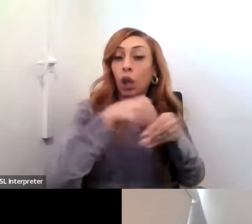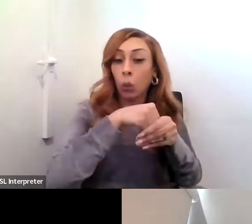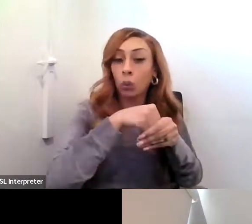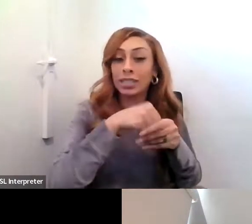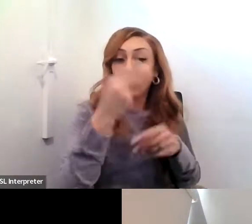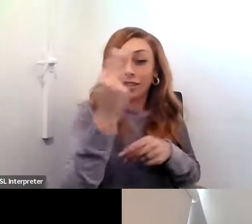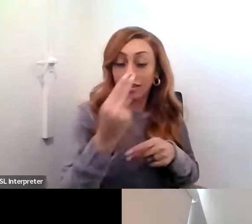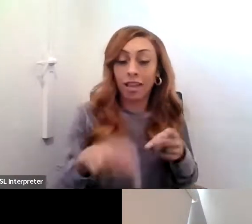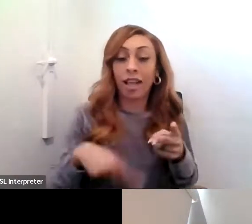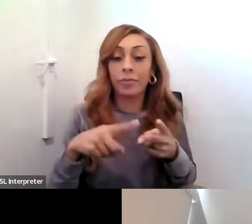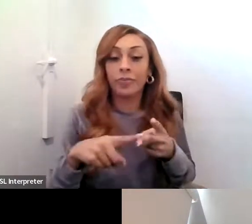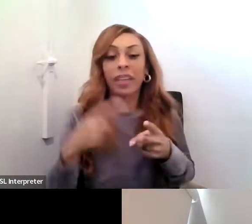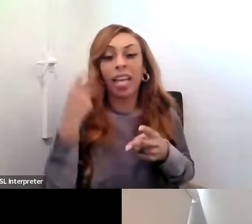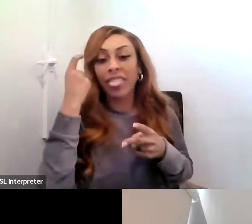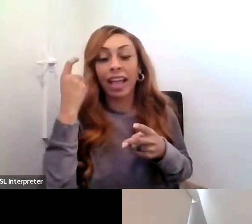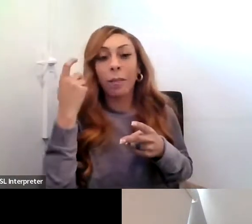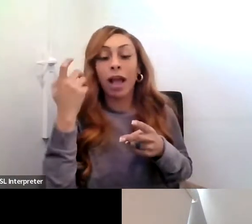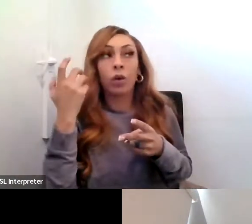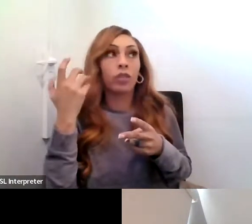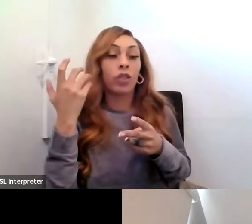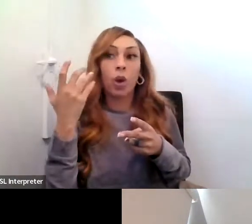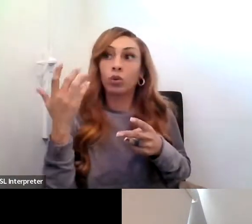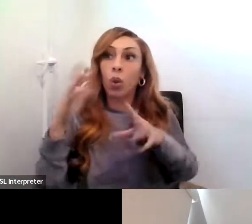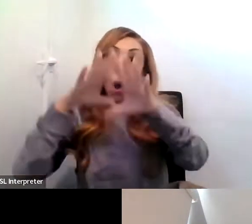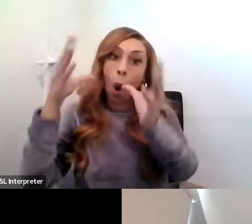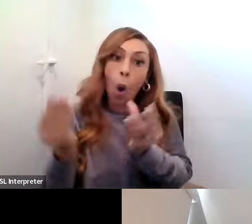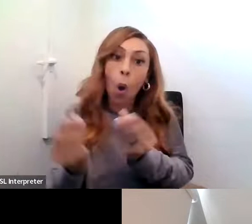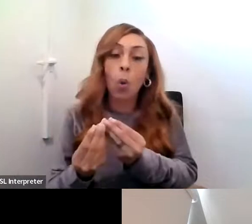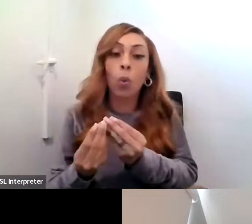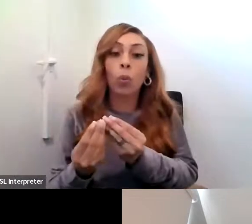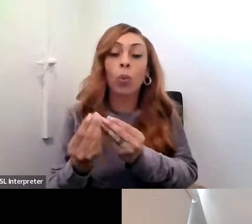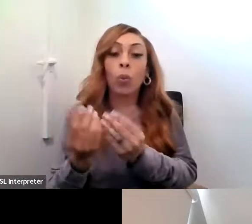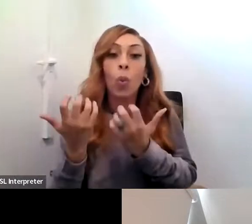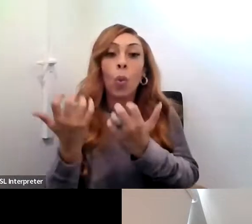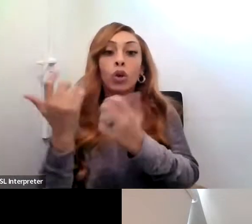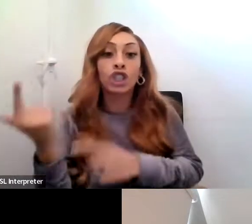the whole audience journey, or the whole audience experience through a process known as user journey mapping.